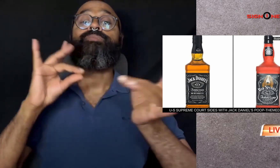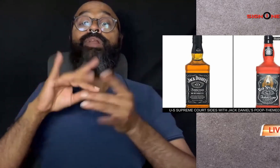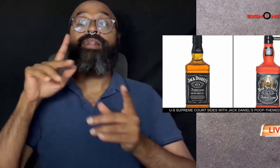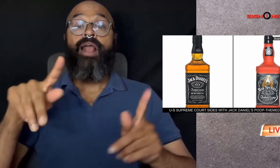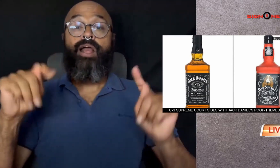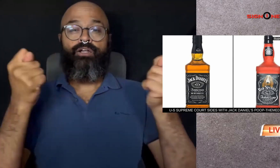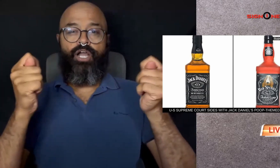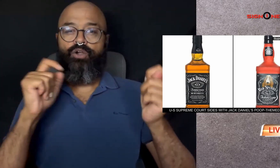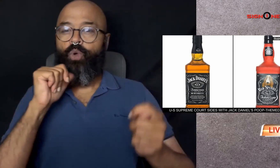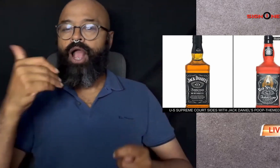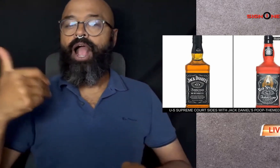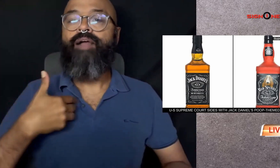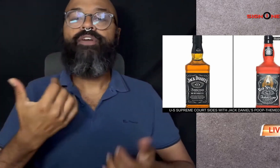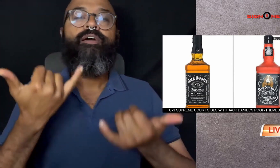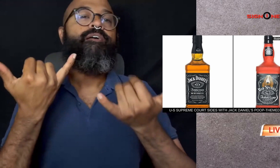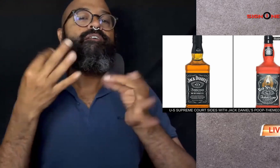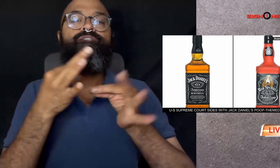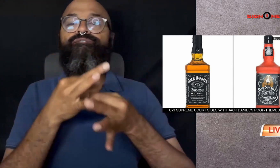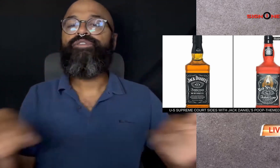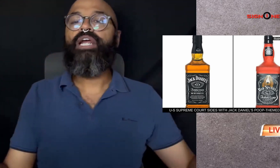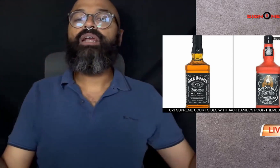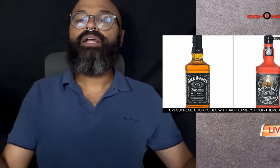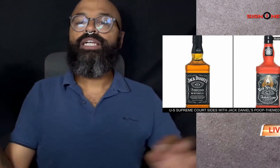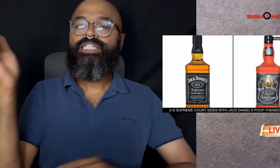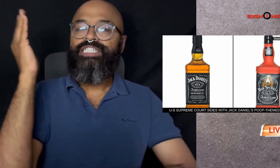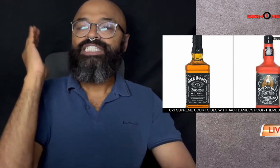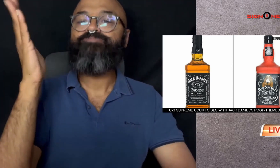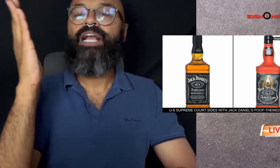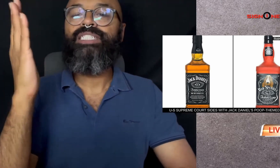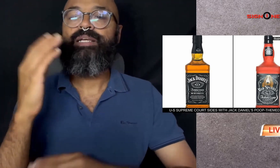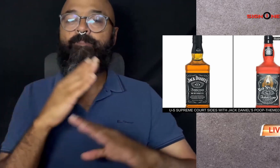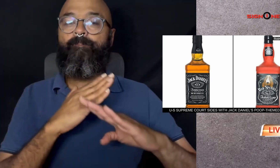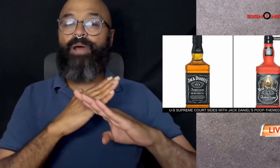they just say the toy doesn't have free speech protections